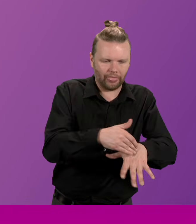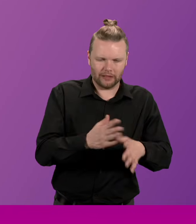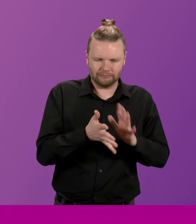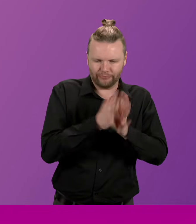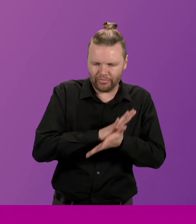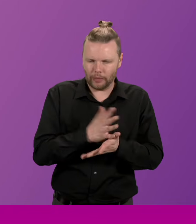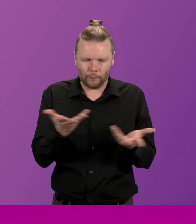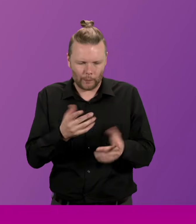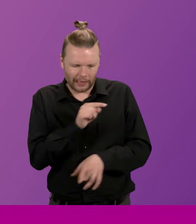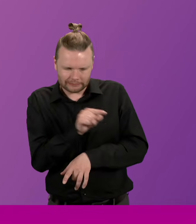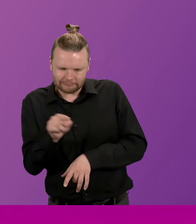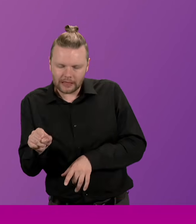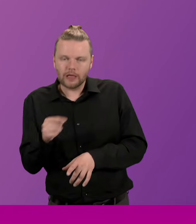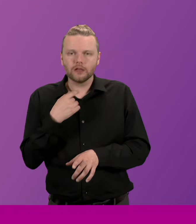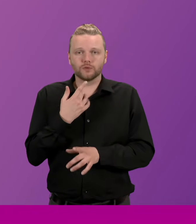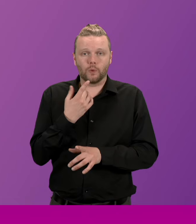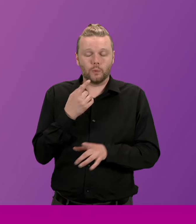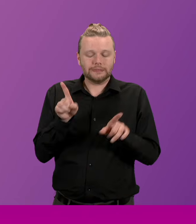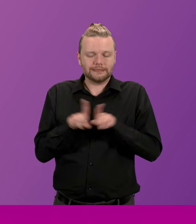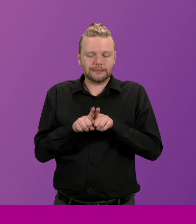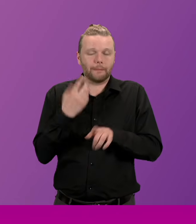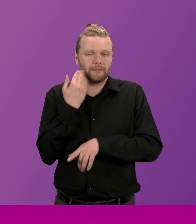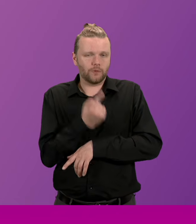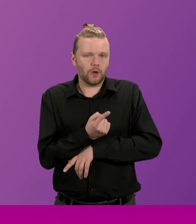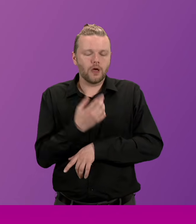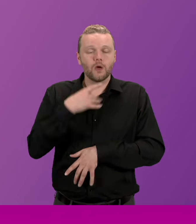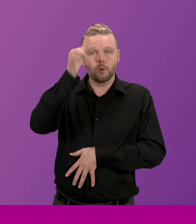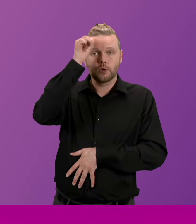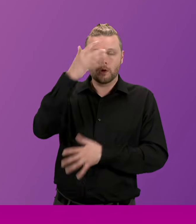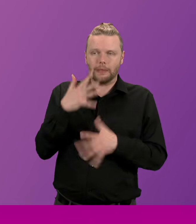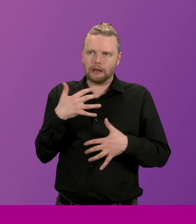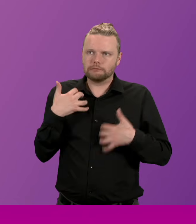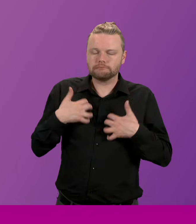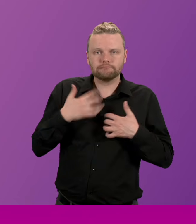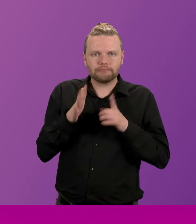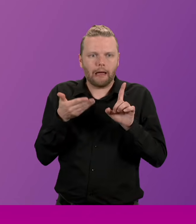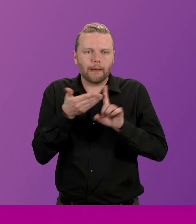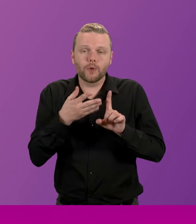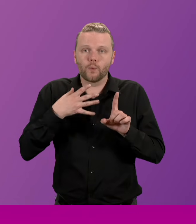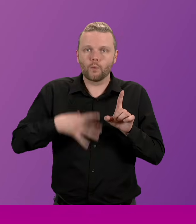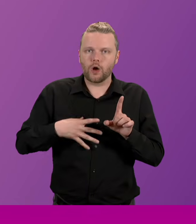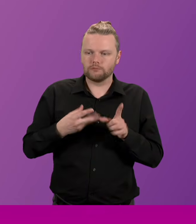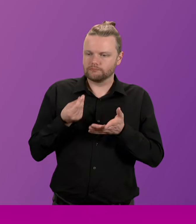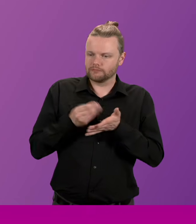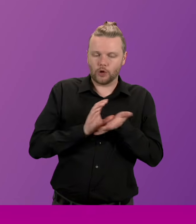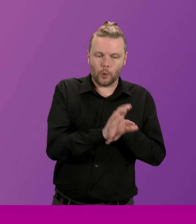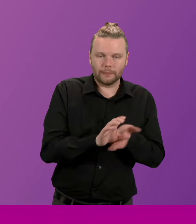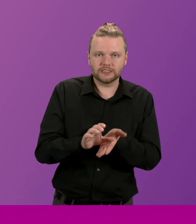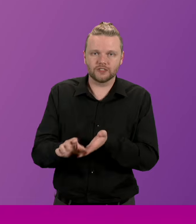That is the approach that we applied in previous cases. I accept that there is an aspiration for there to be compensation in all circumstances but, as part of the assessment, there has to